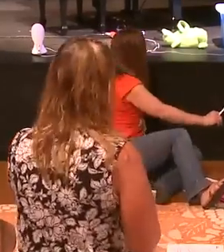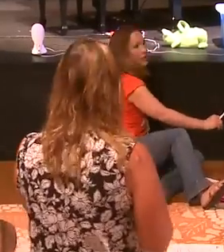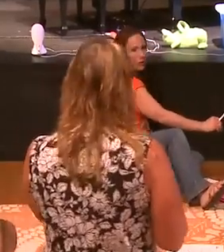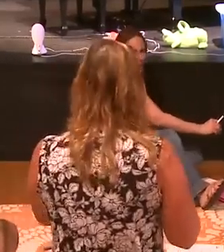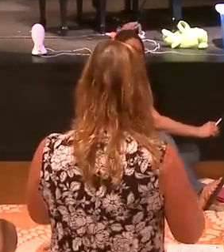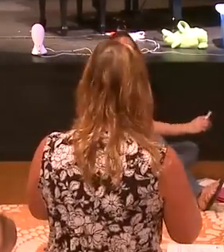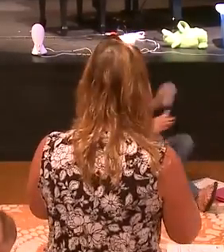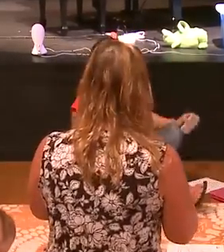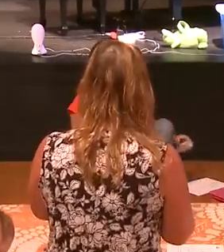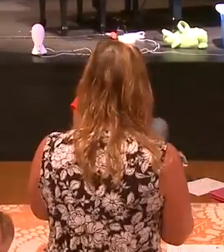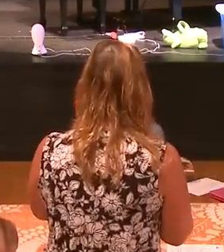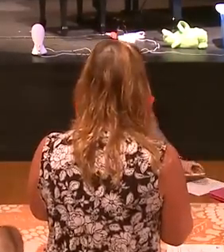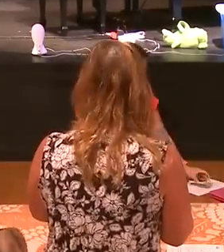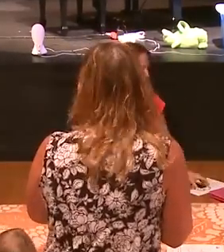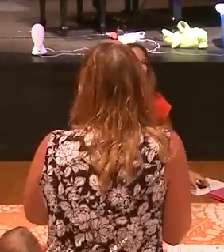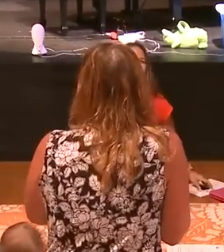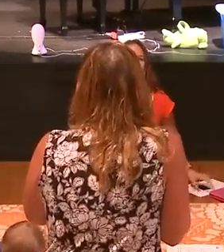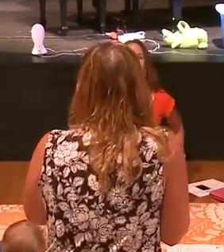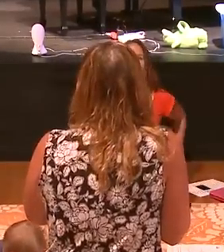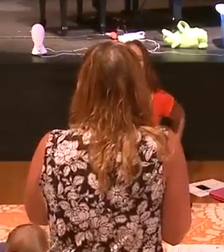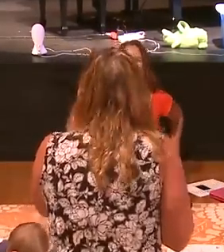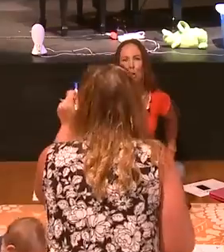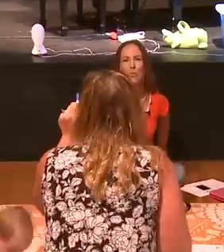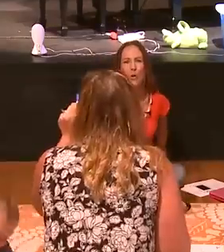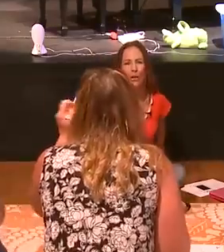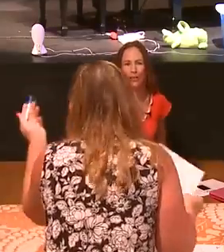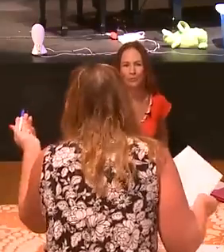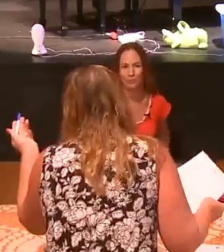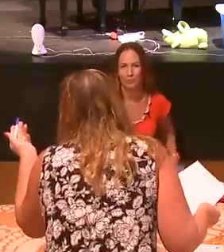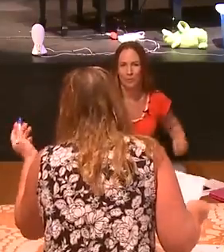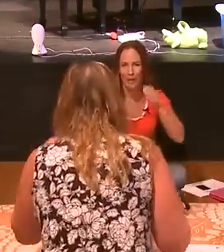That's okay. I know. Isn't that funny? As much as I know the jingles and started just signing and I'm like...